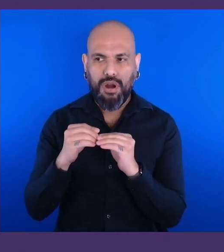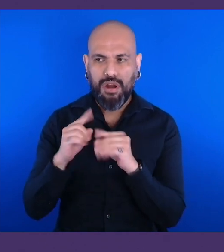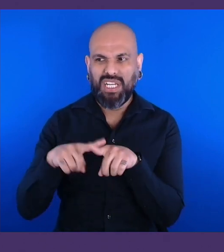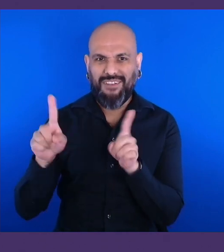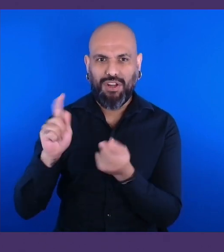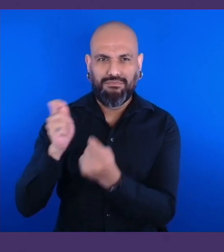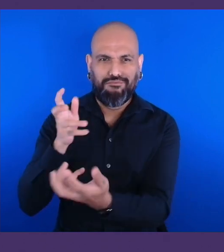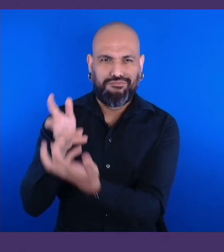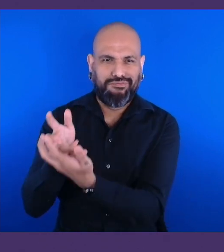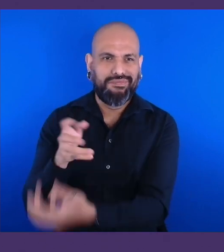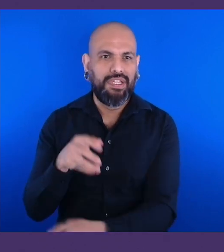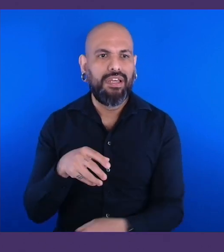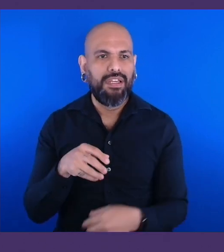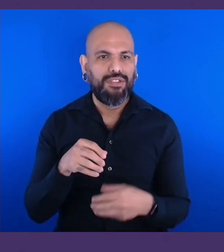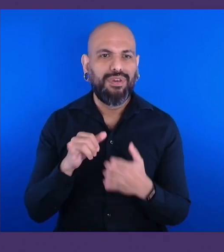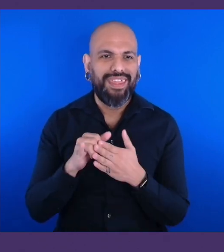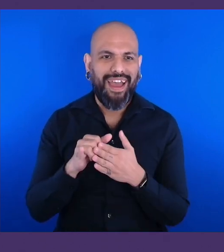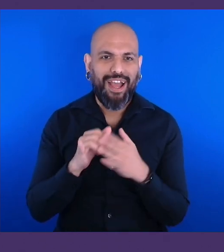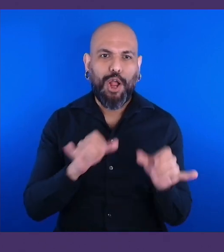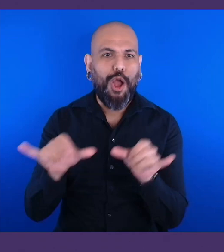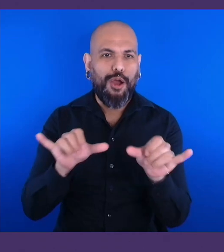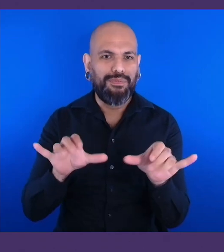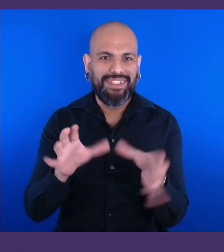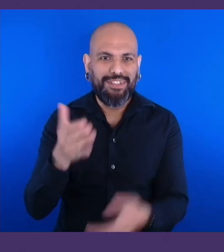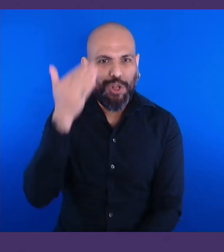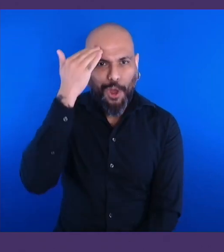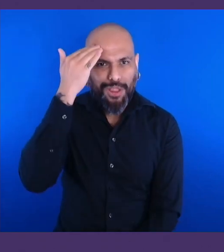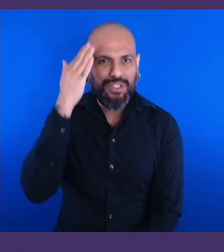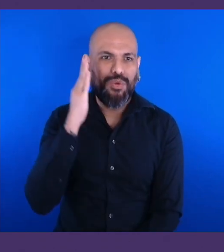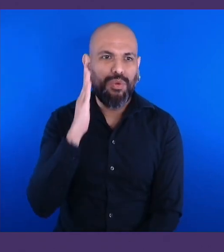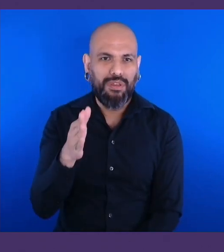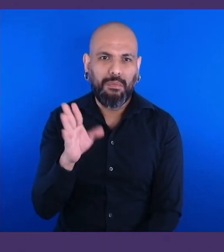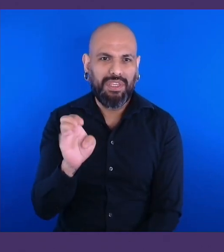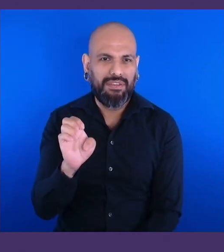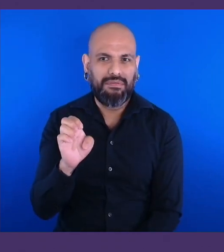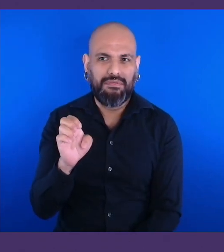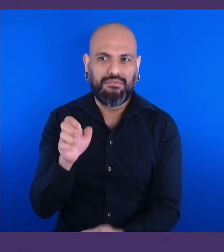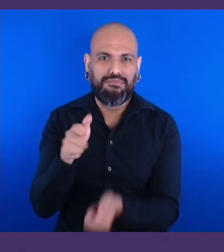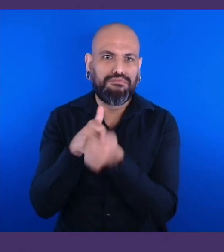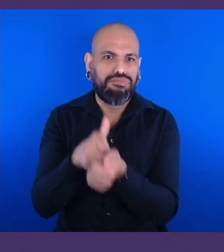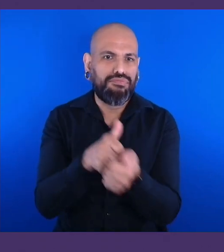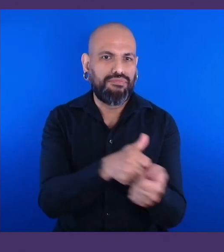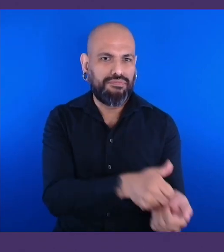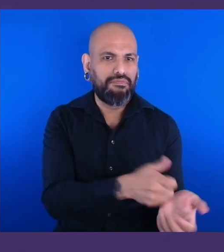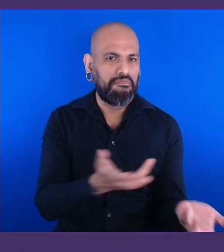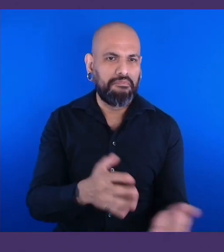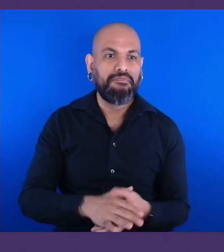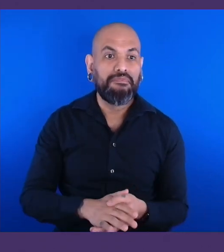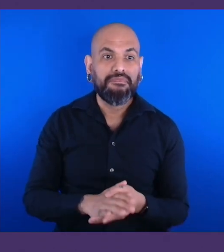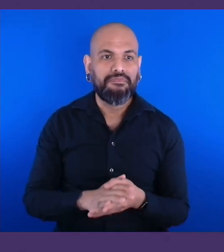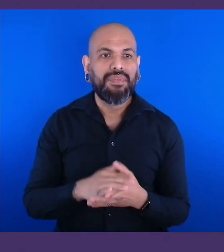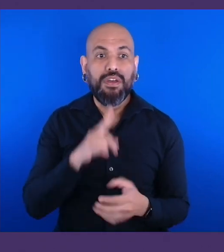of knowledge will hold good in this case. I do understand and agree with the idea